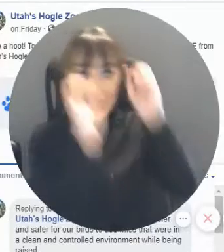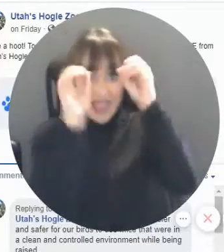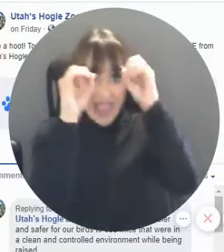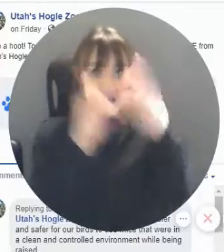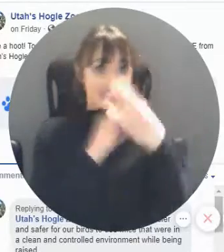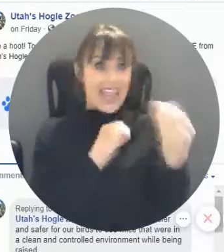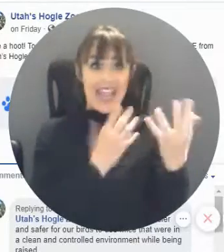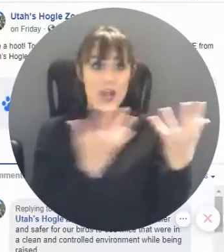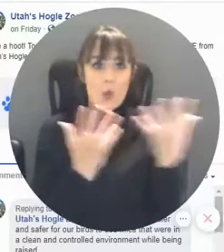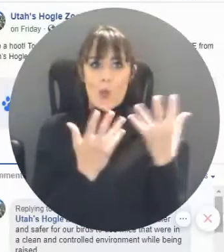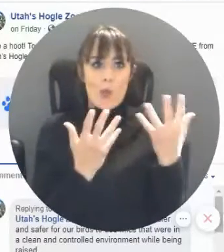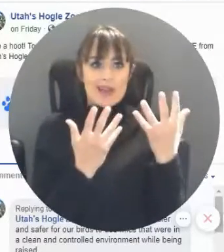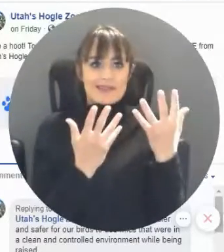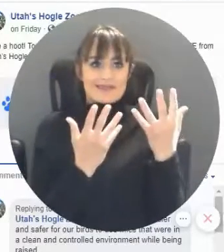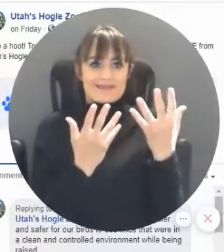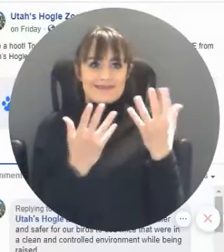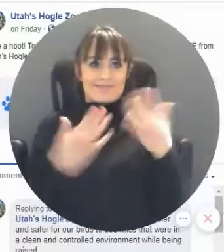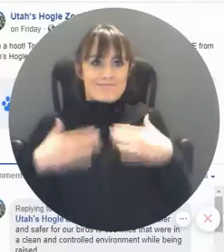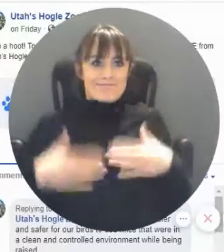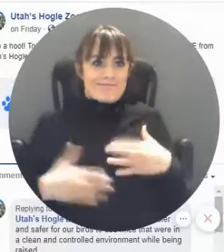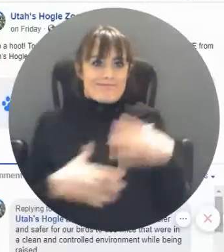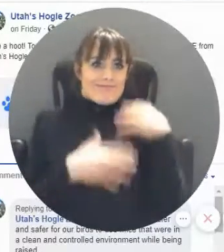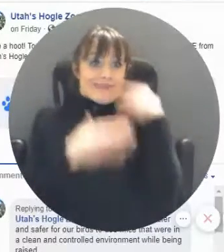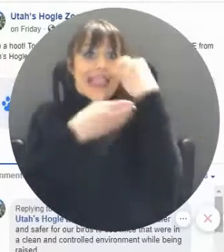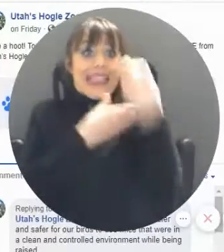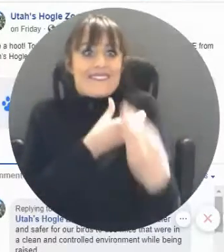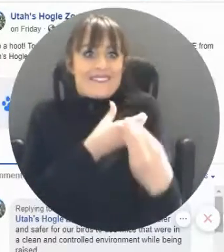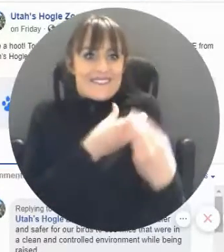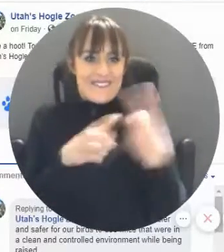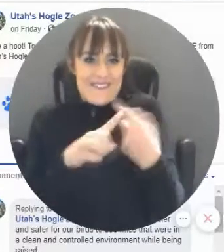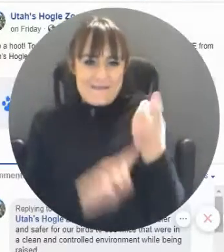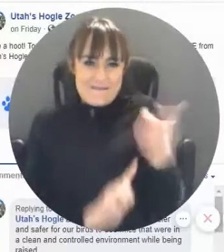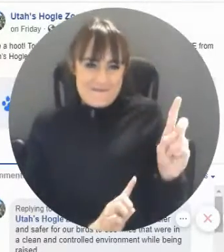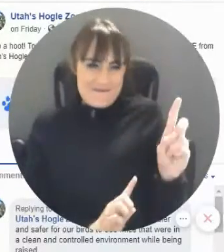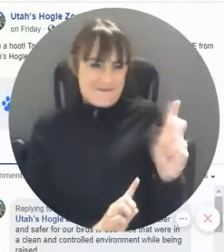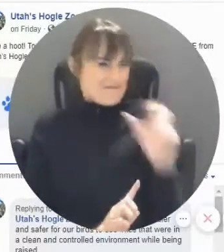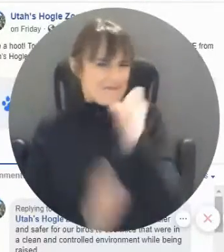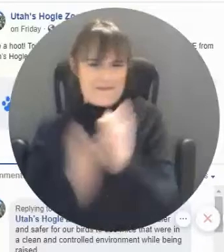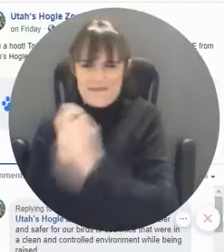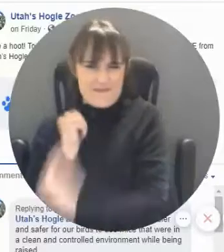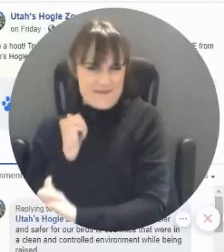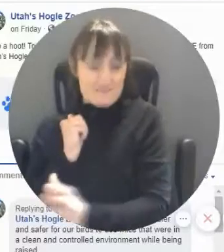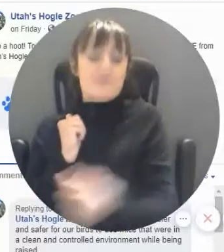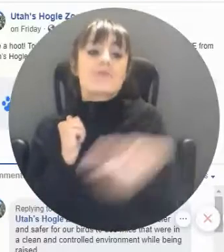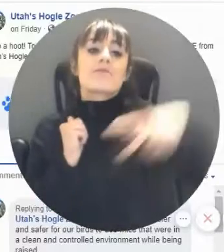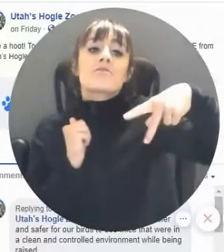but instead, owl pellets. I actually have some here. So we have this big guy